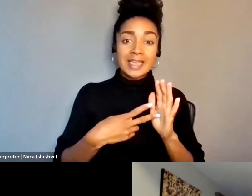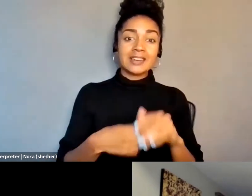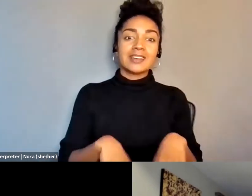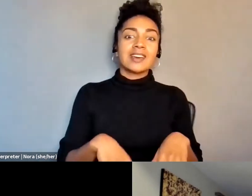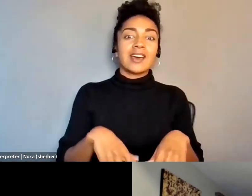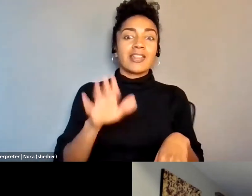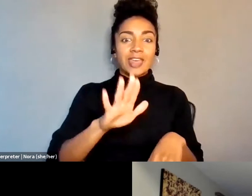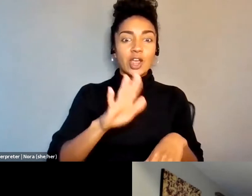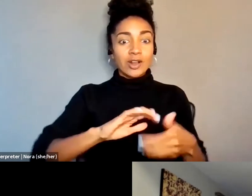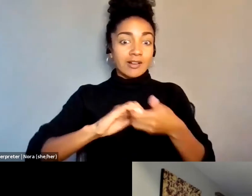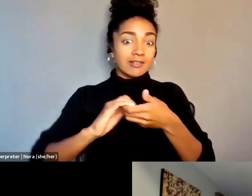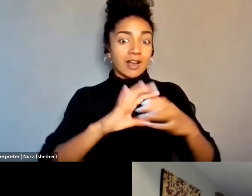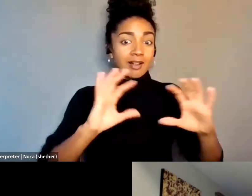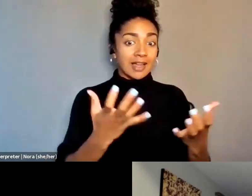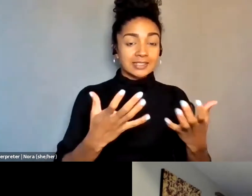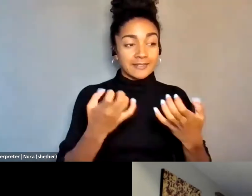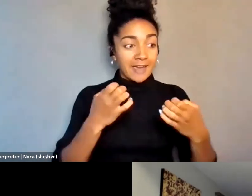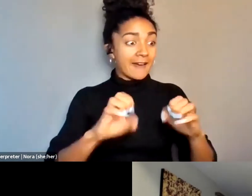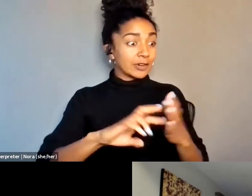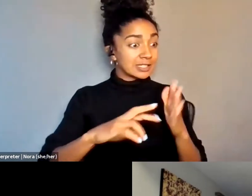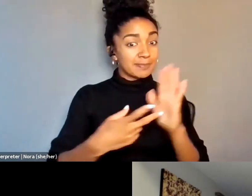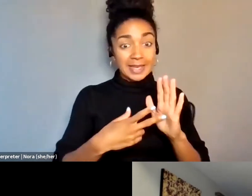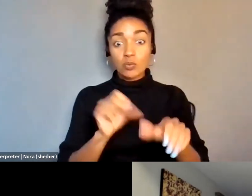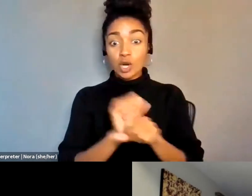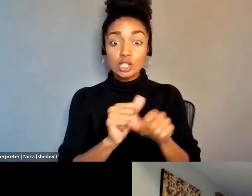and second, sustainable societal change can only happen when the system, local infrastructure, communities,